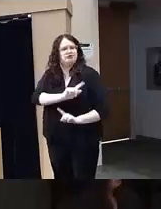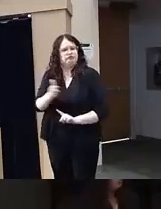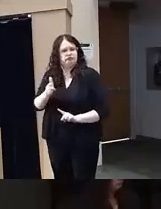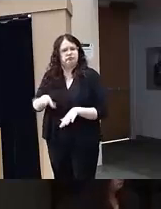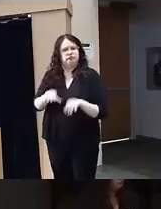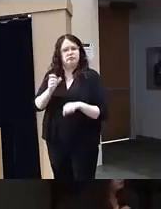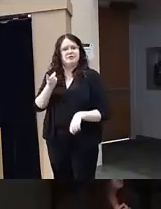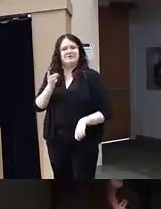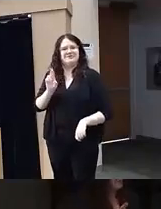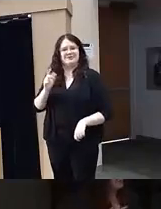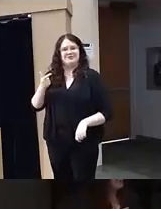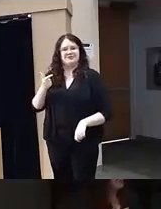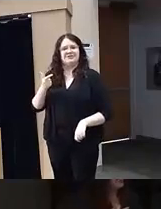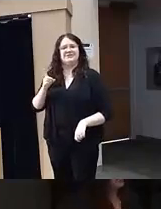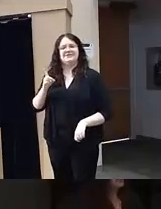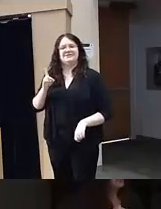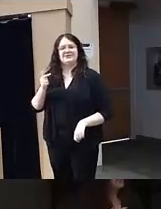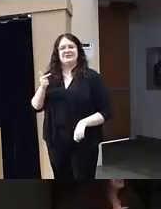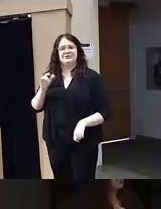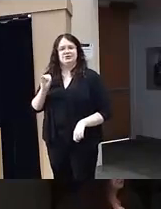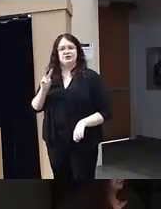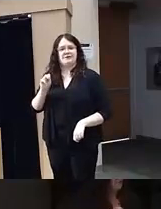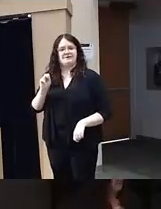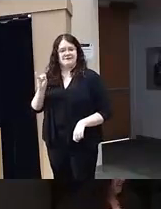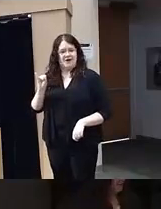coordinates those rounds I believe next week we're actually going to hear from Child division